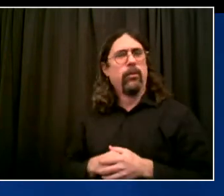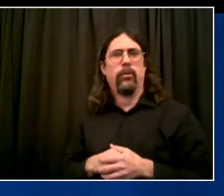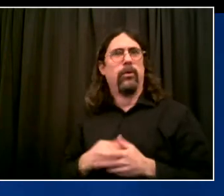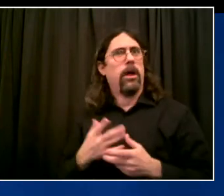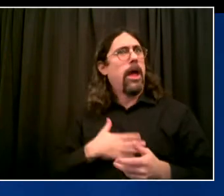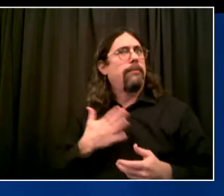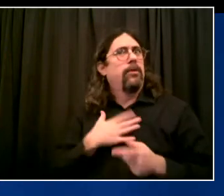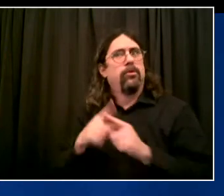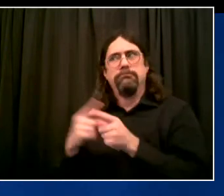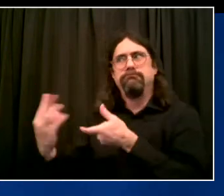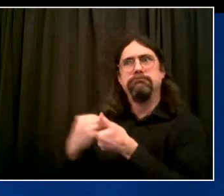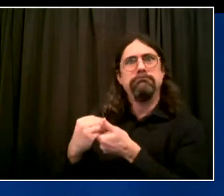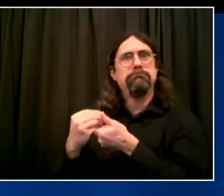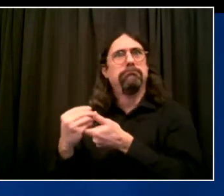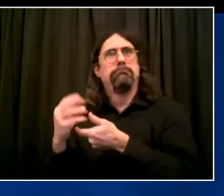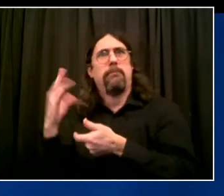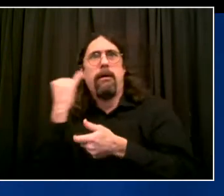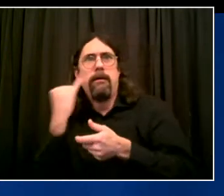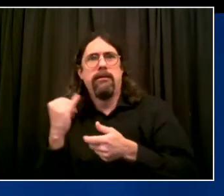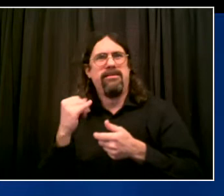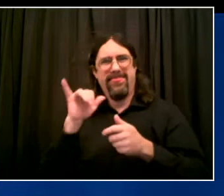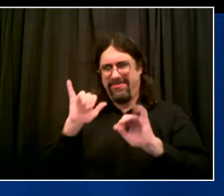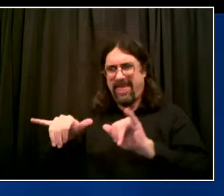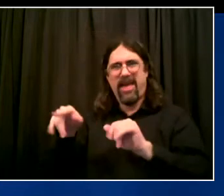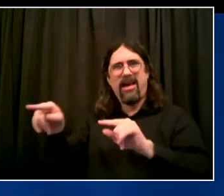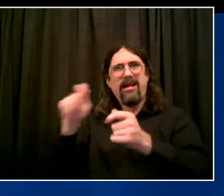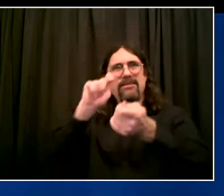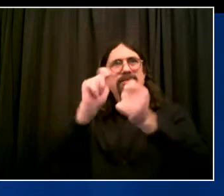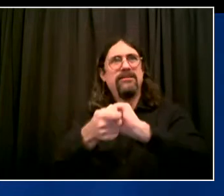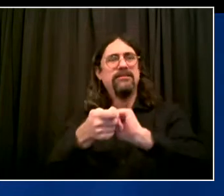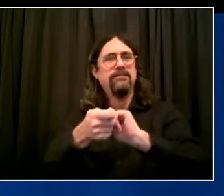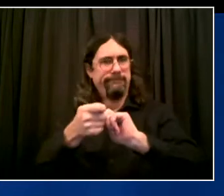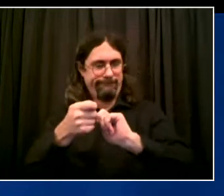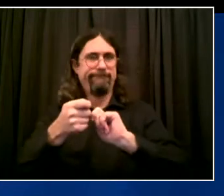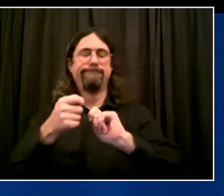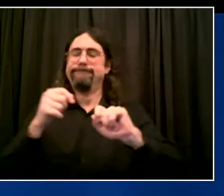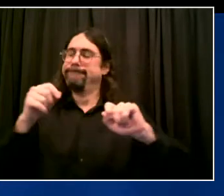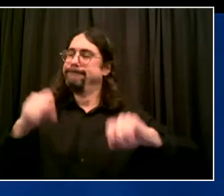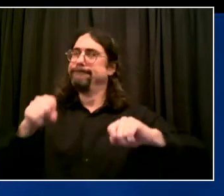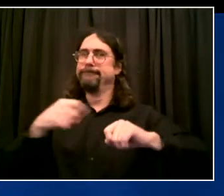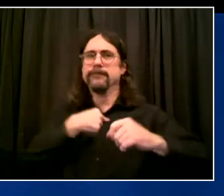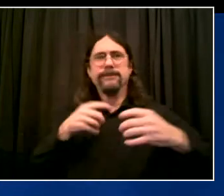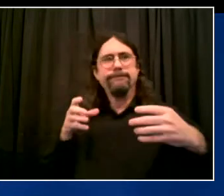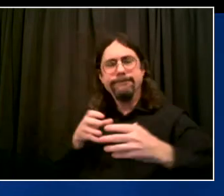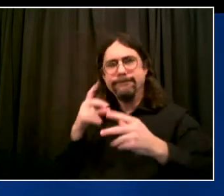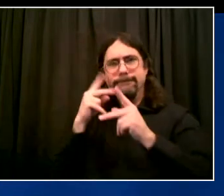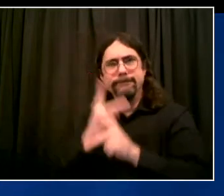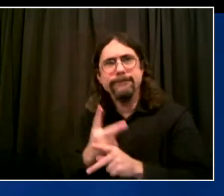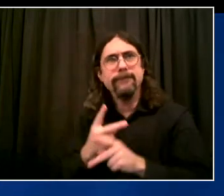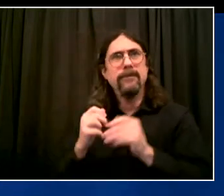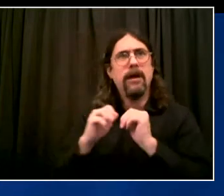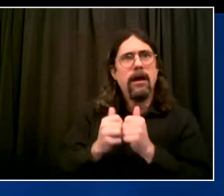ALREADY STARTED TO SEE SOME POSITIVE THTHINGSGS COME OUT OF THE REFORM PROCESS